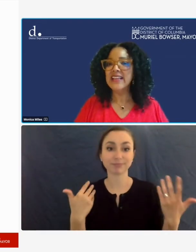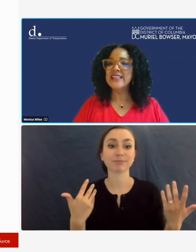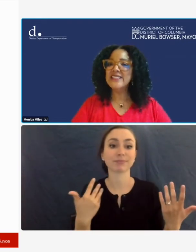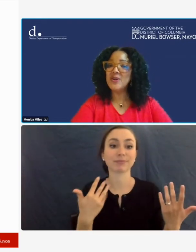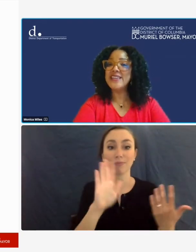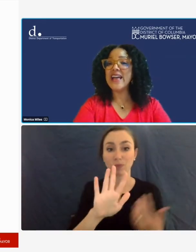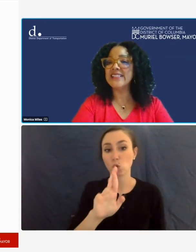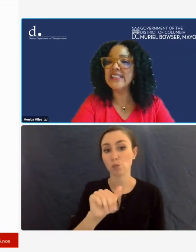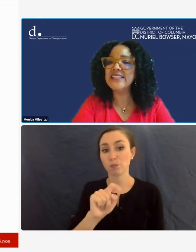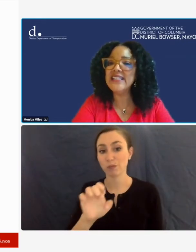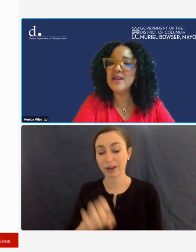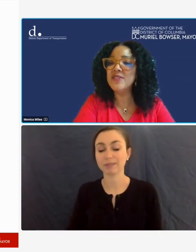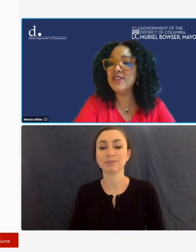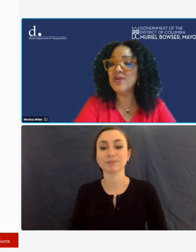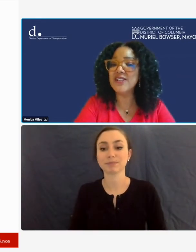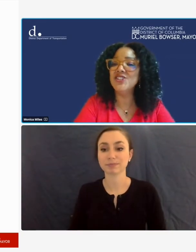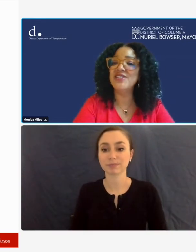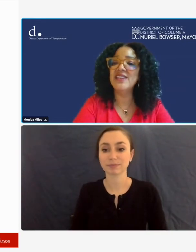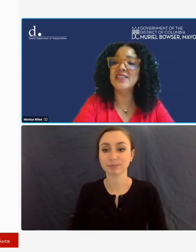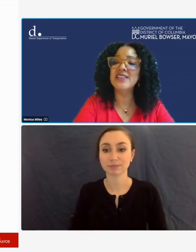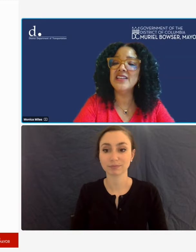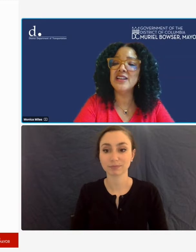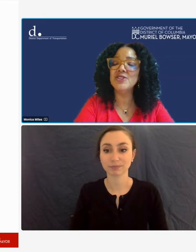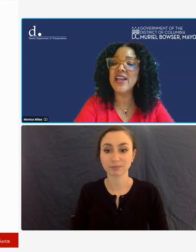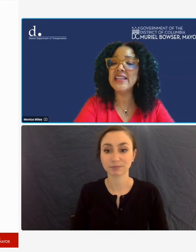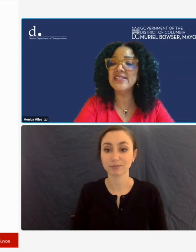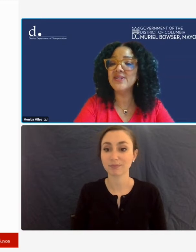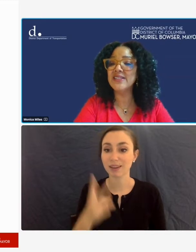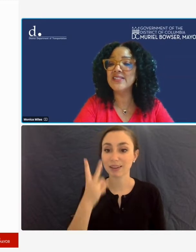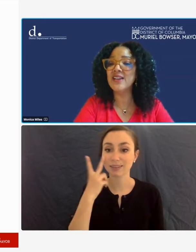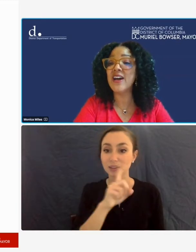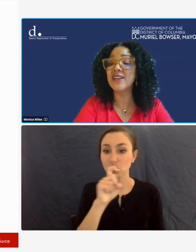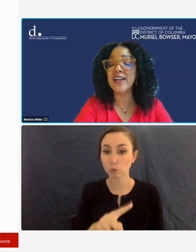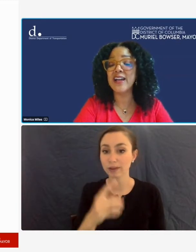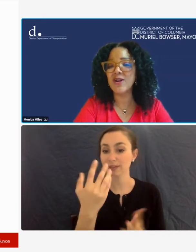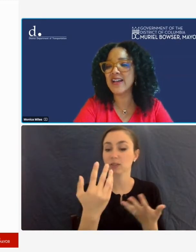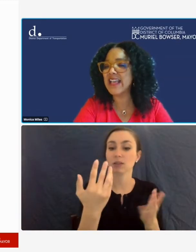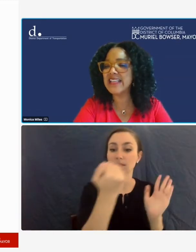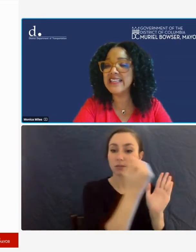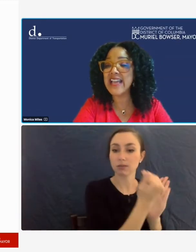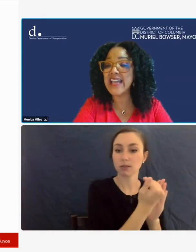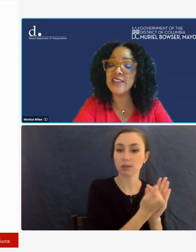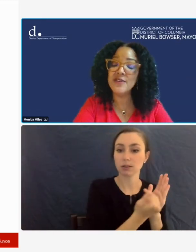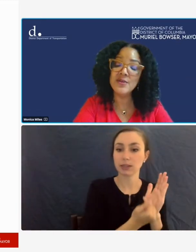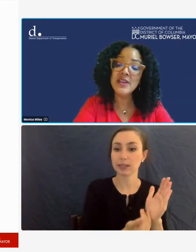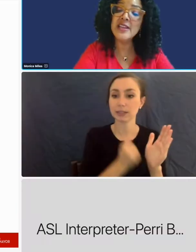so yes i see um the question in the chat is there a list of unallowable costs and yes if you it was